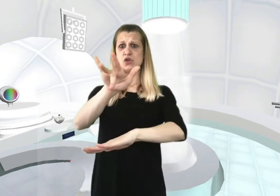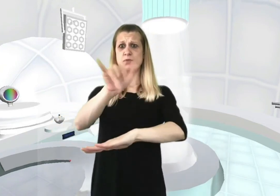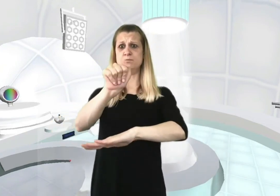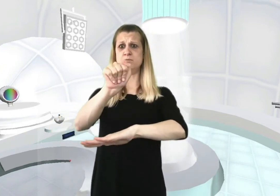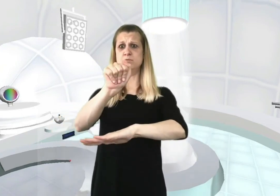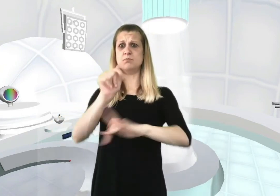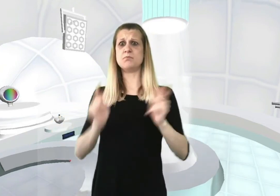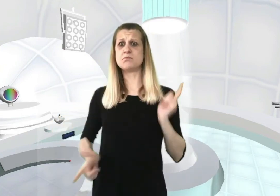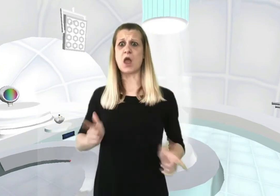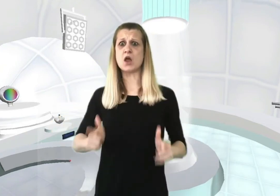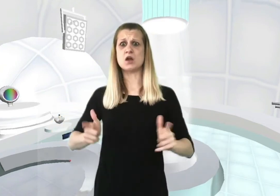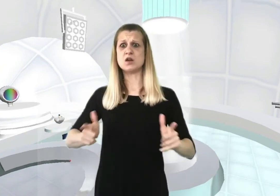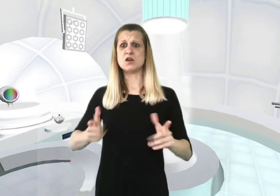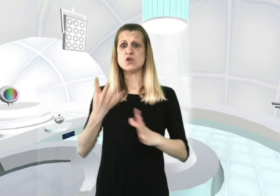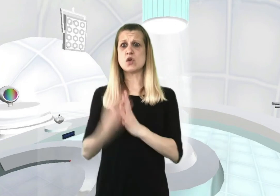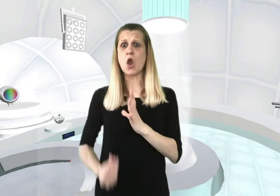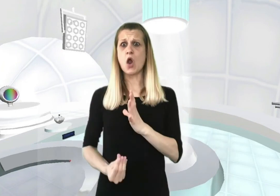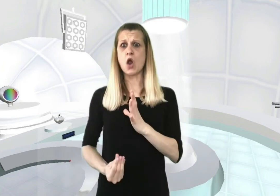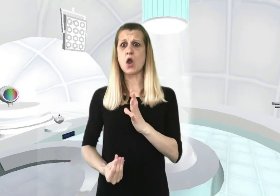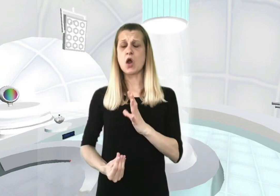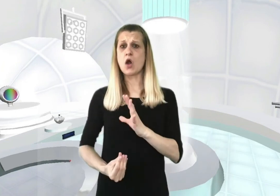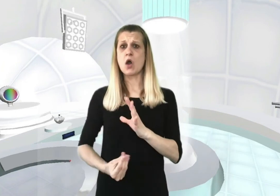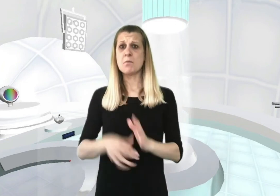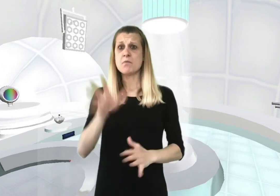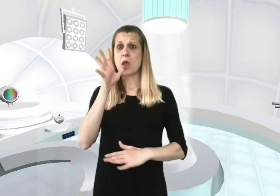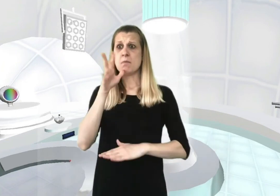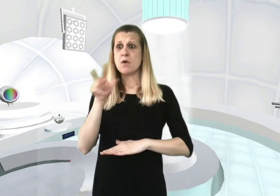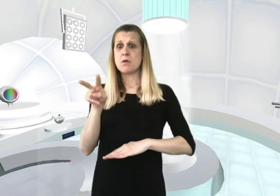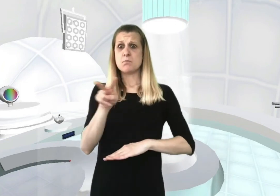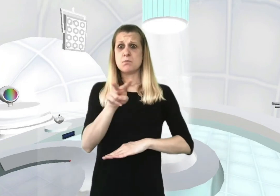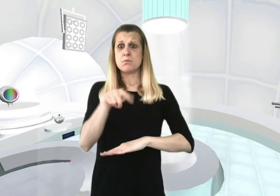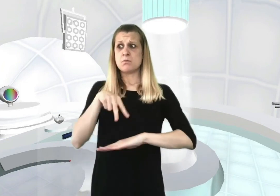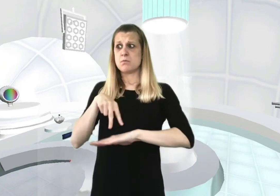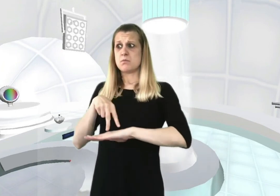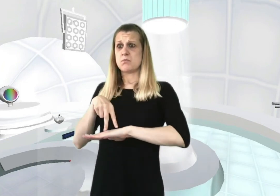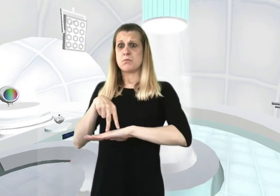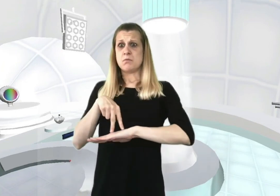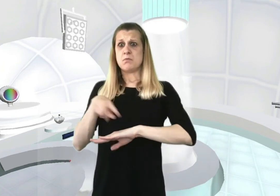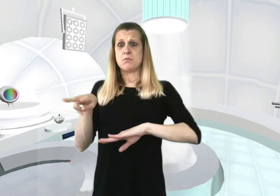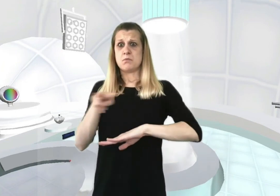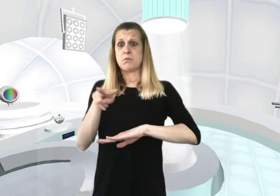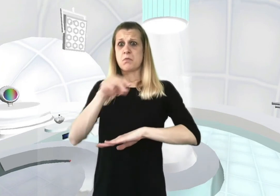... she stood staring at the place where her son had been...